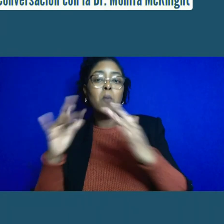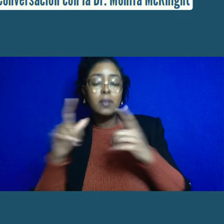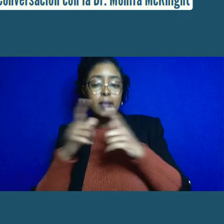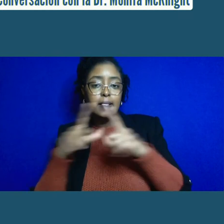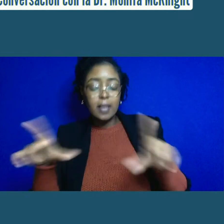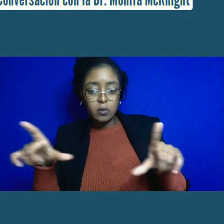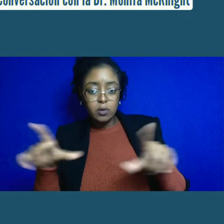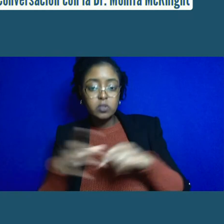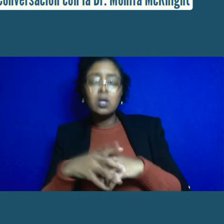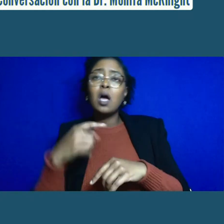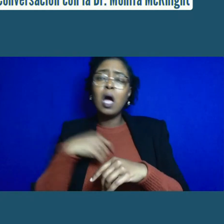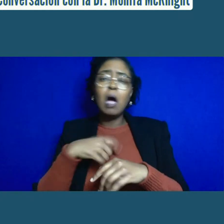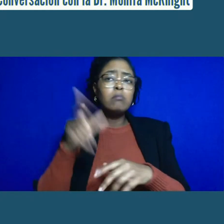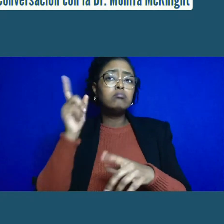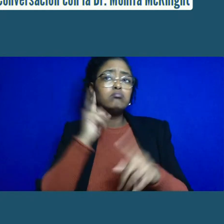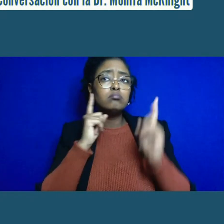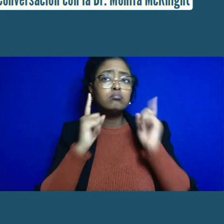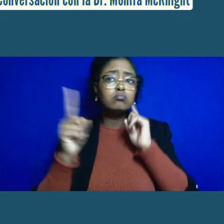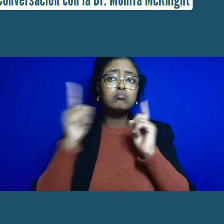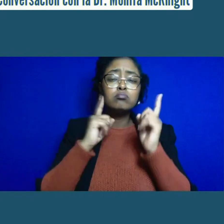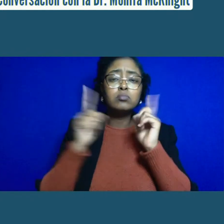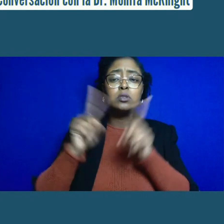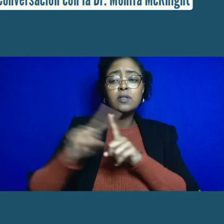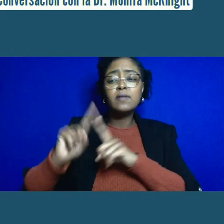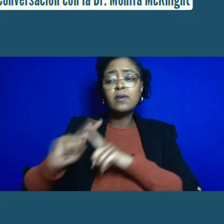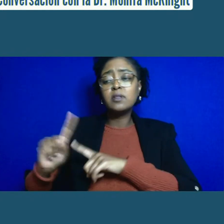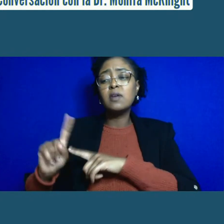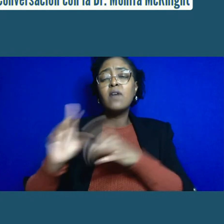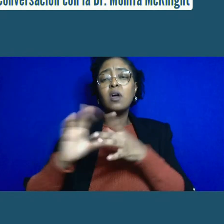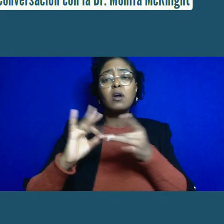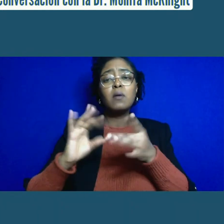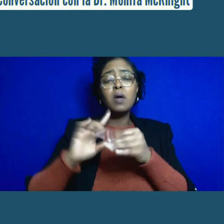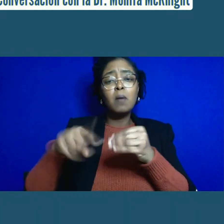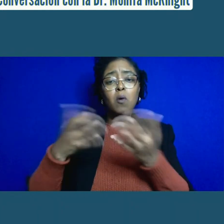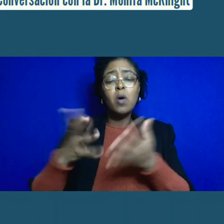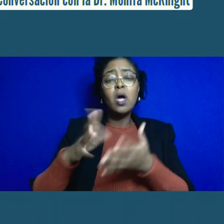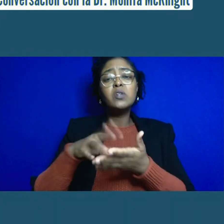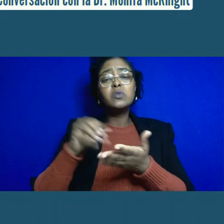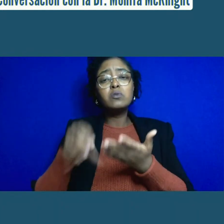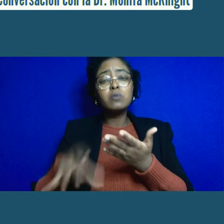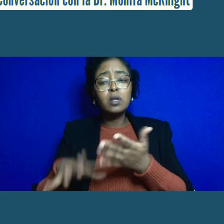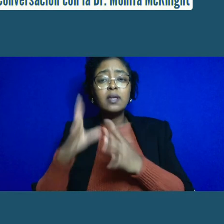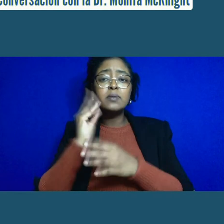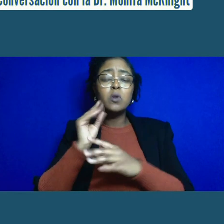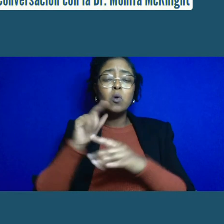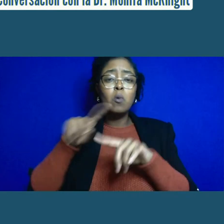was again listening to a lot of the comments about what our students are experiencing when